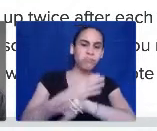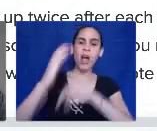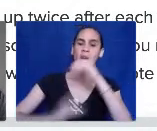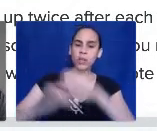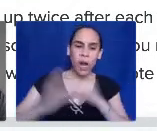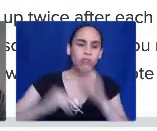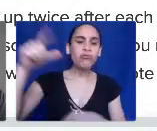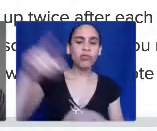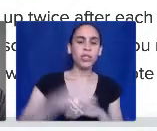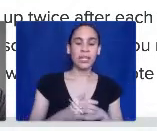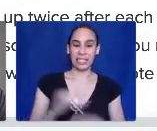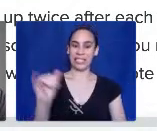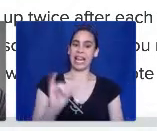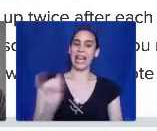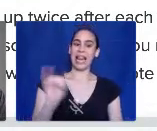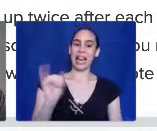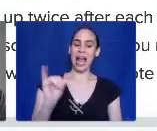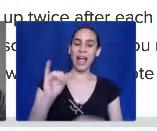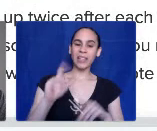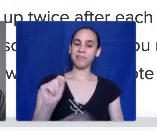air it really is it's like being on the air if you're on a tv show right you really want to um